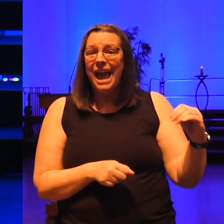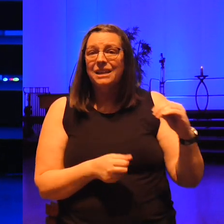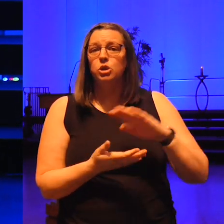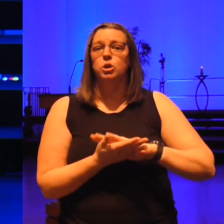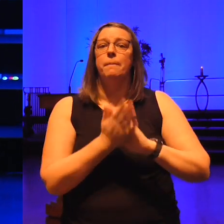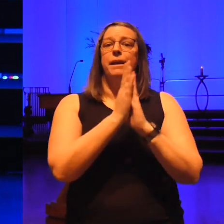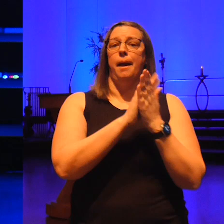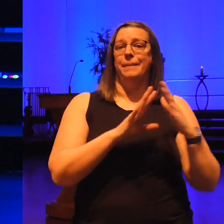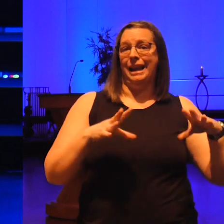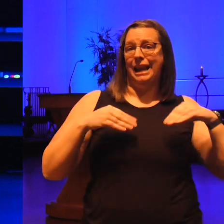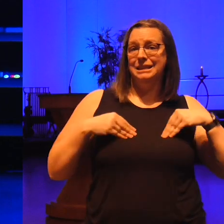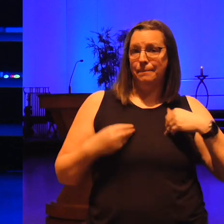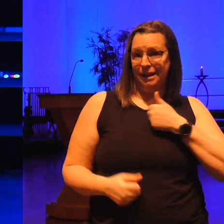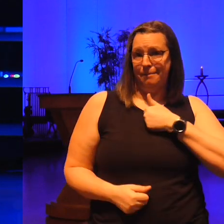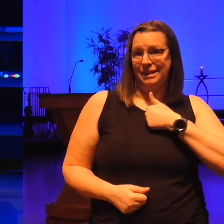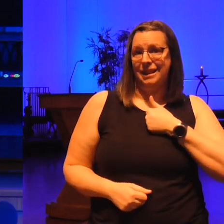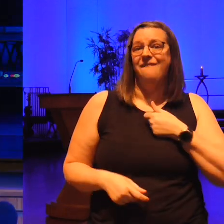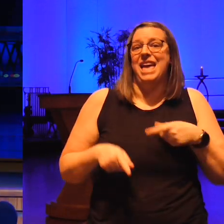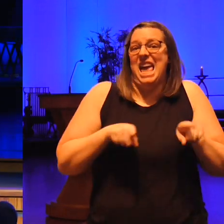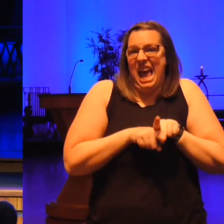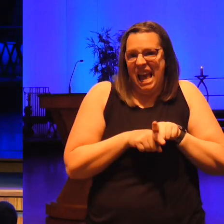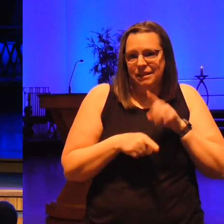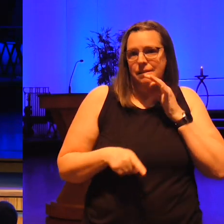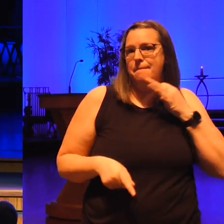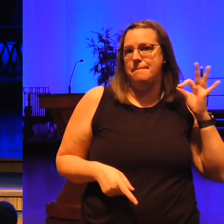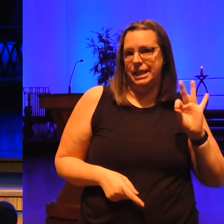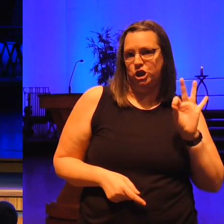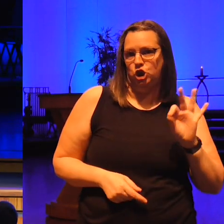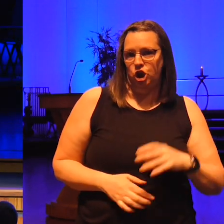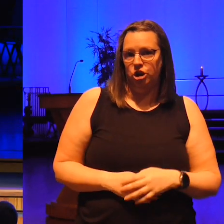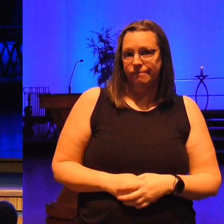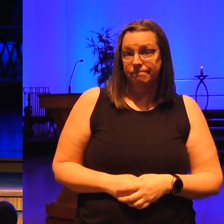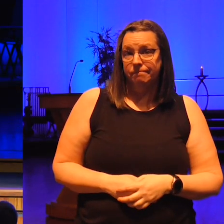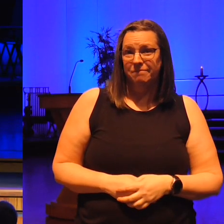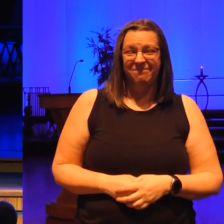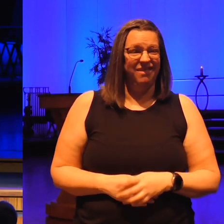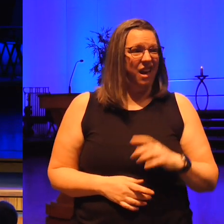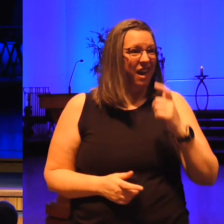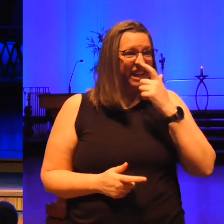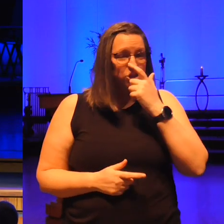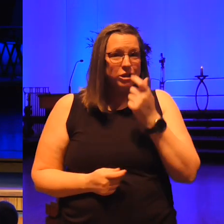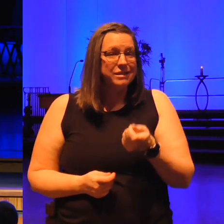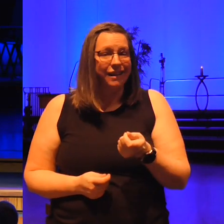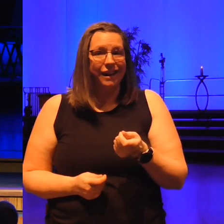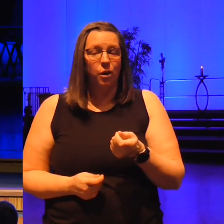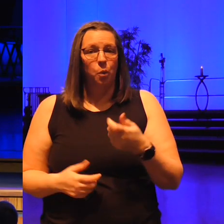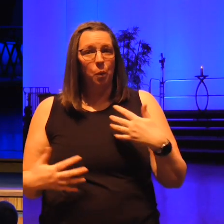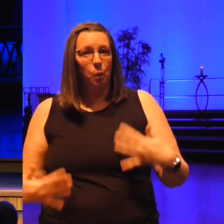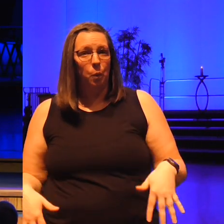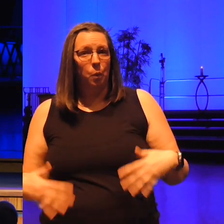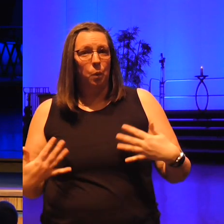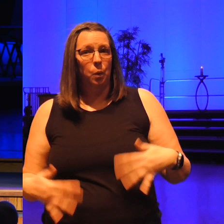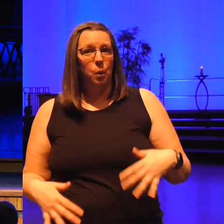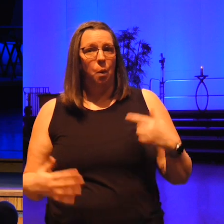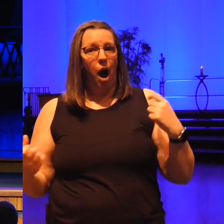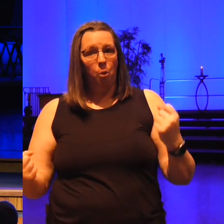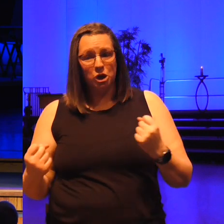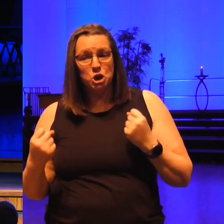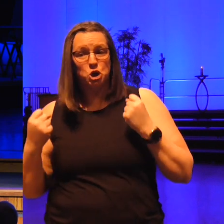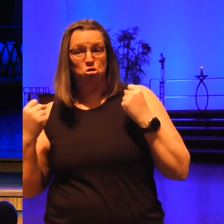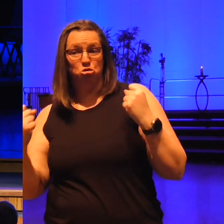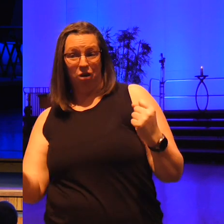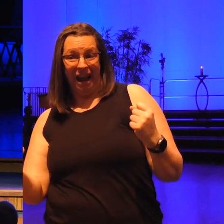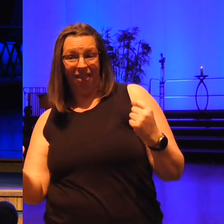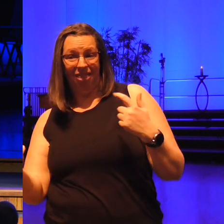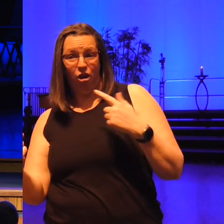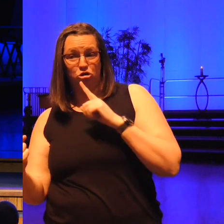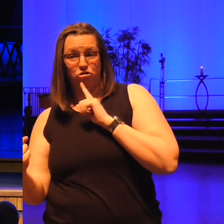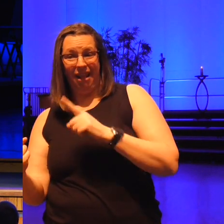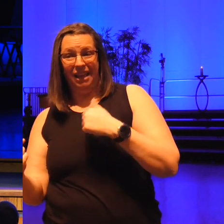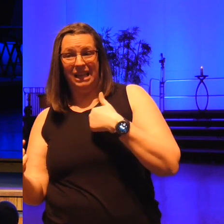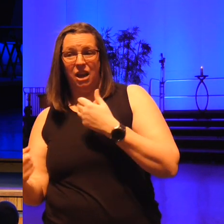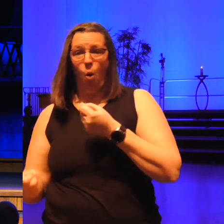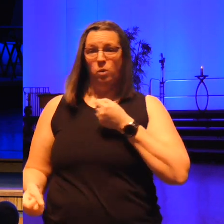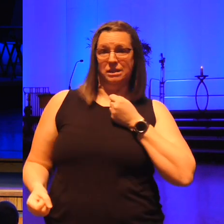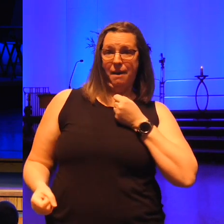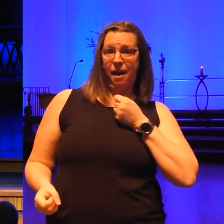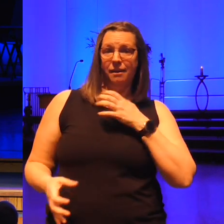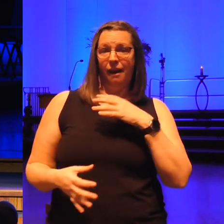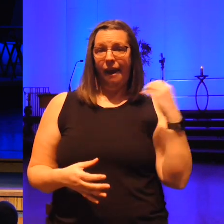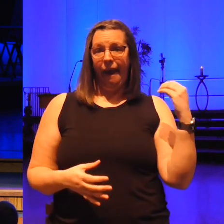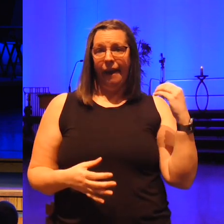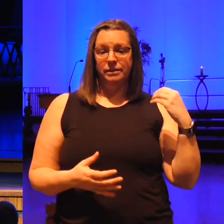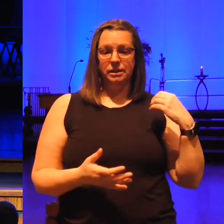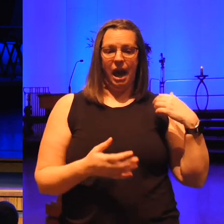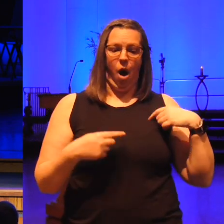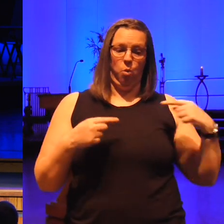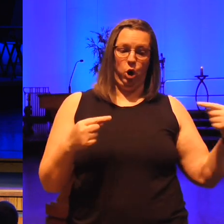myself isn't it interesting how our strength can hold us back and how our wound can become